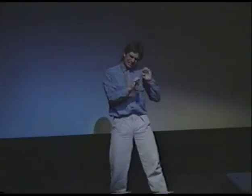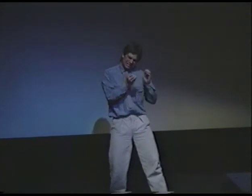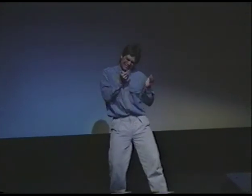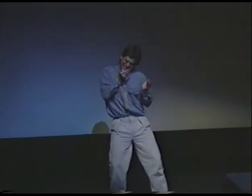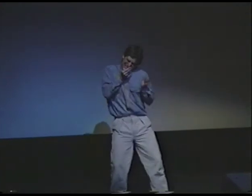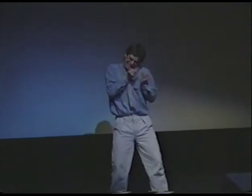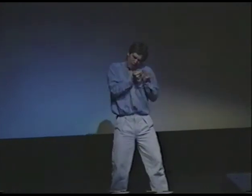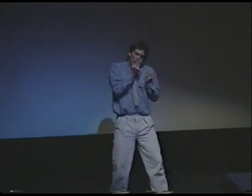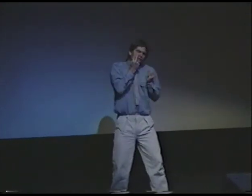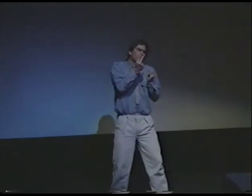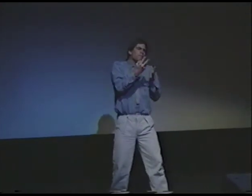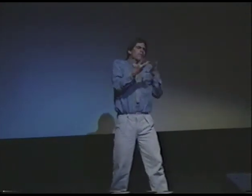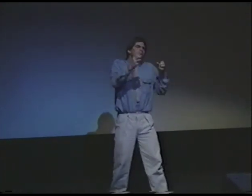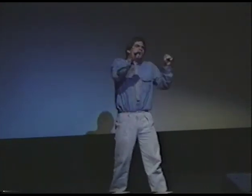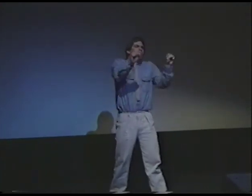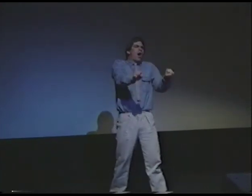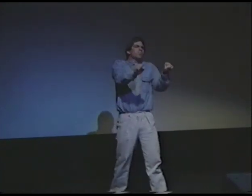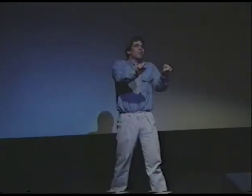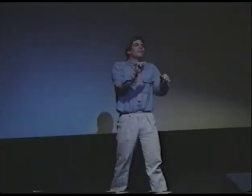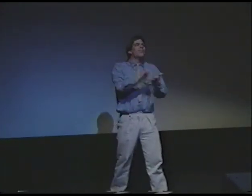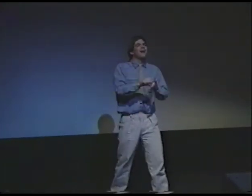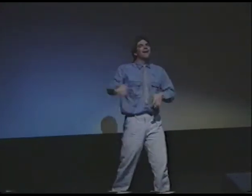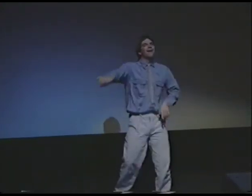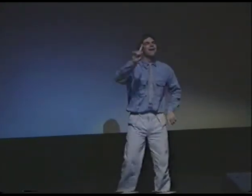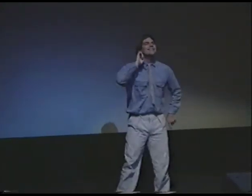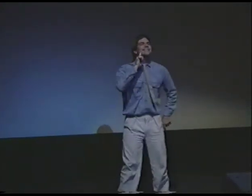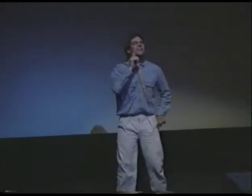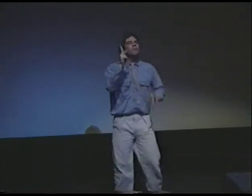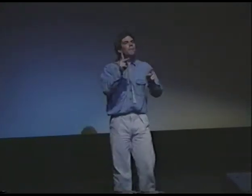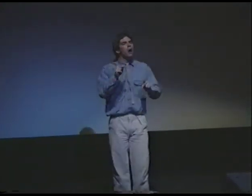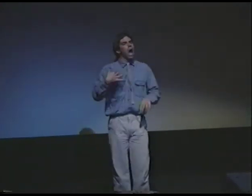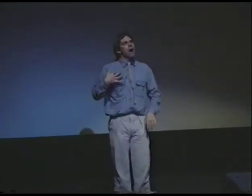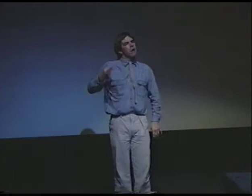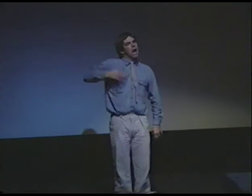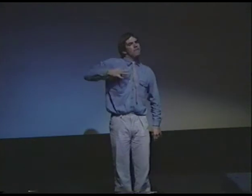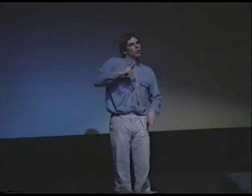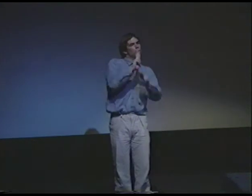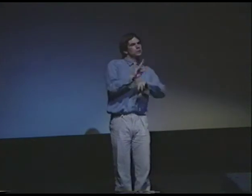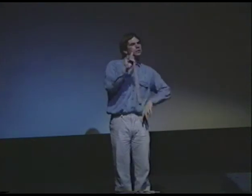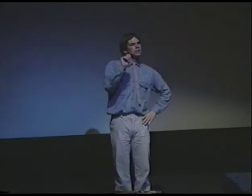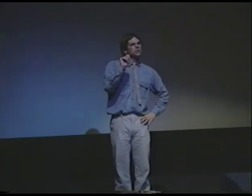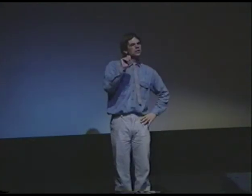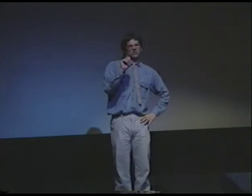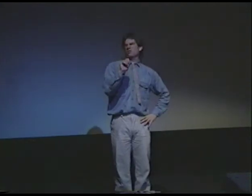tends to try to experiment with visual possibilities.